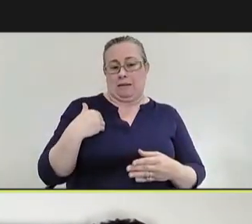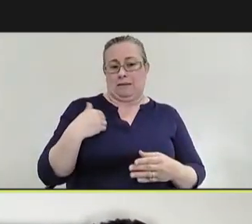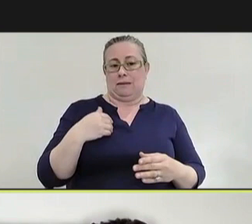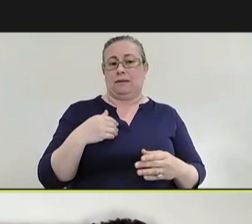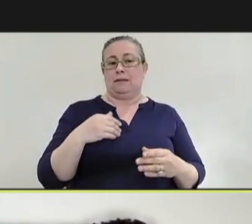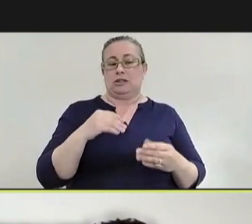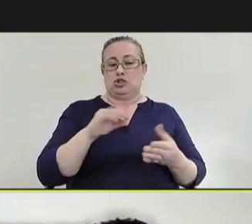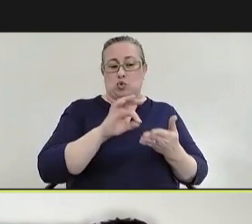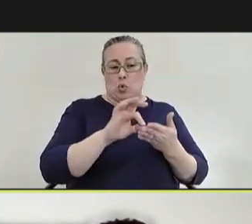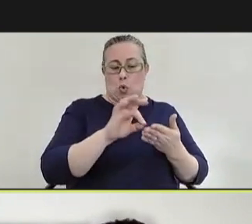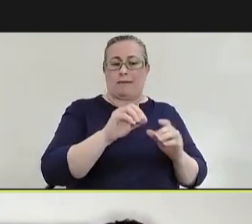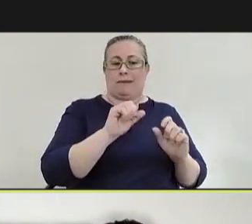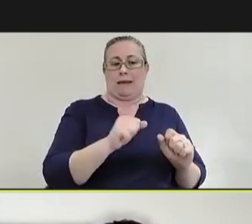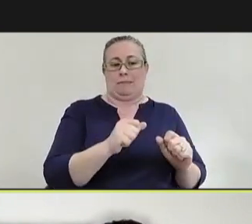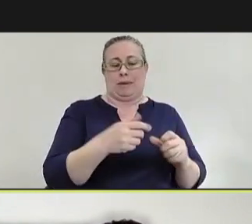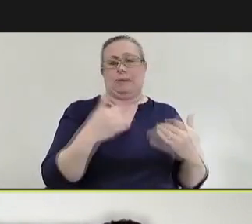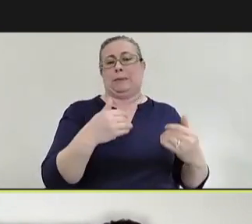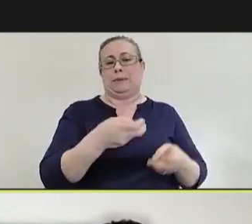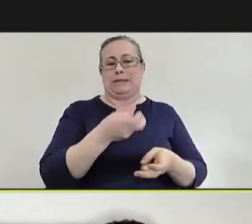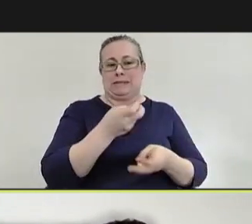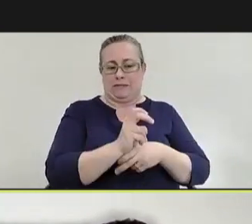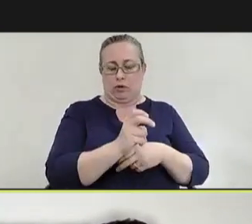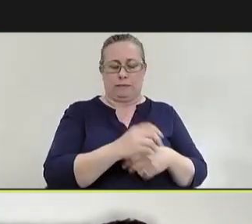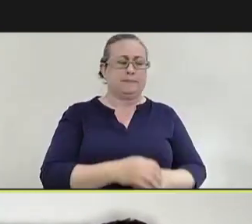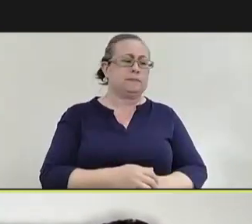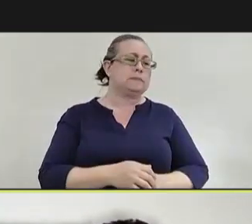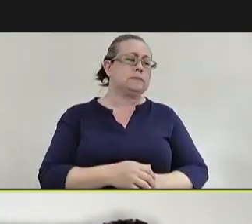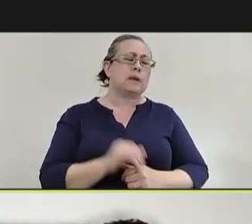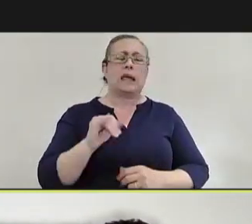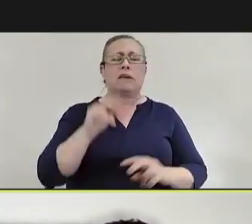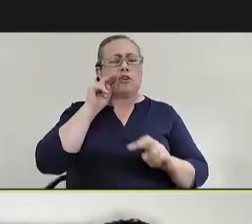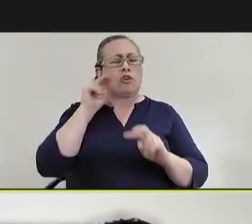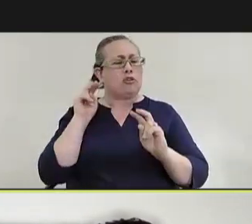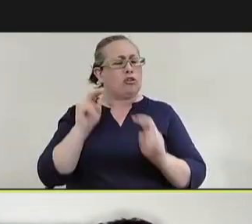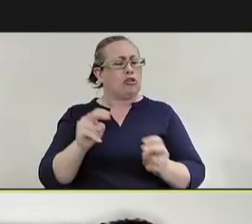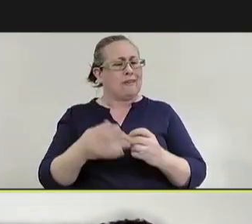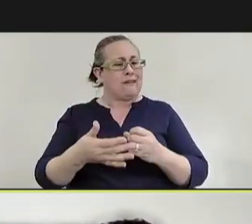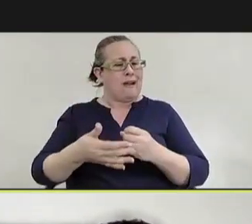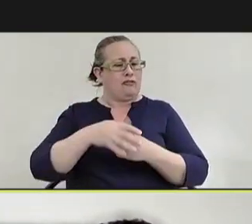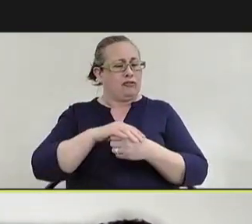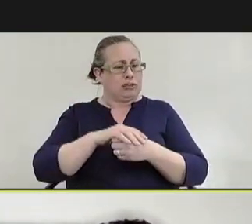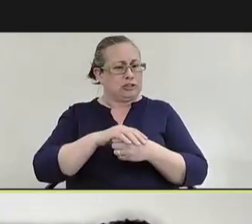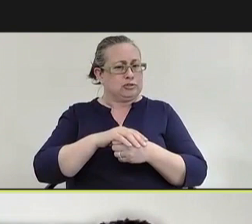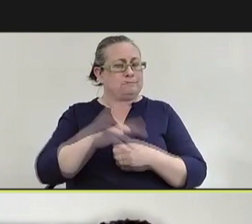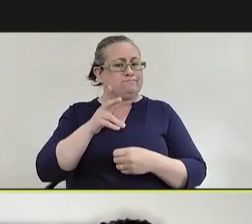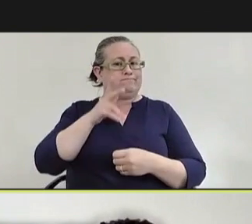rather difficult. But if you look at the coverage you heard in one of the talks earlier about Tdap